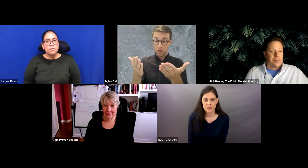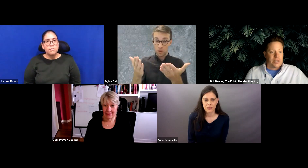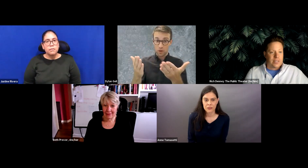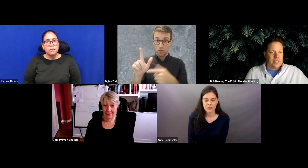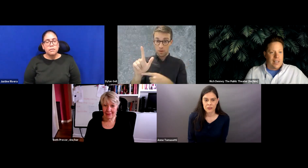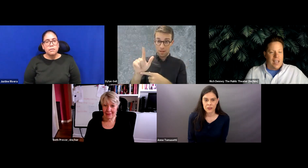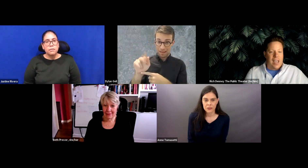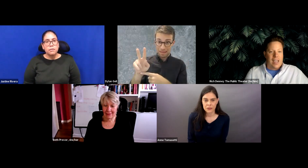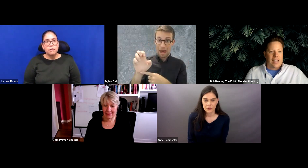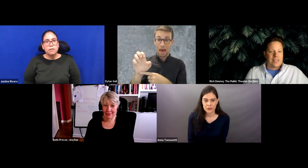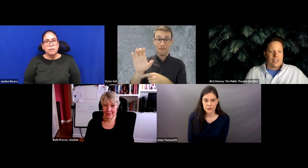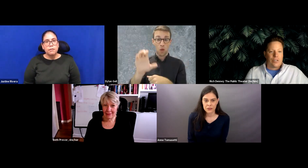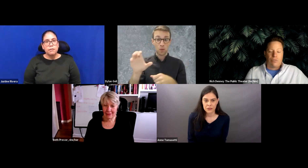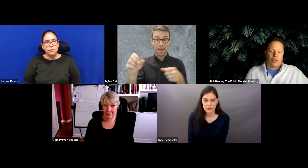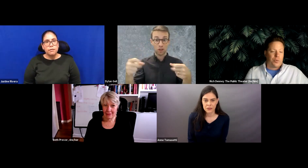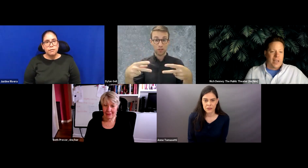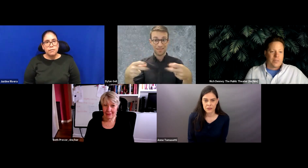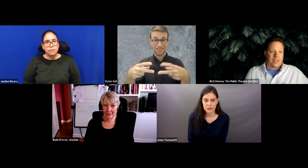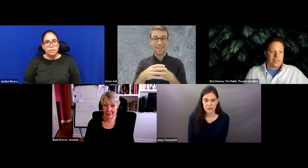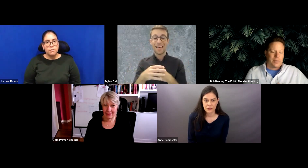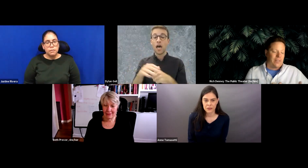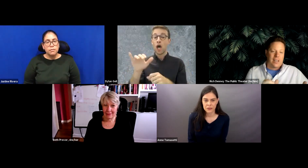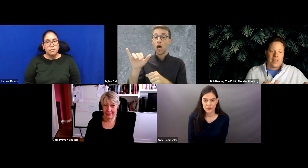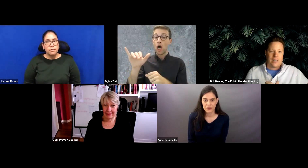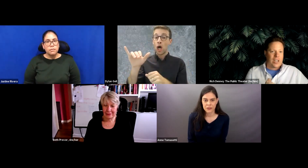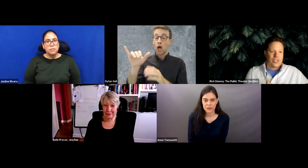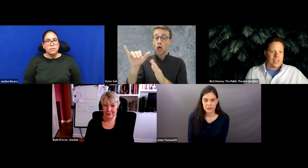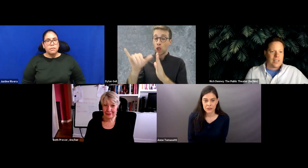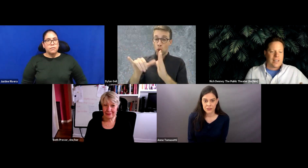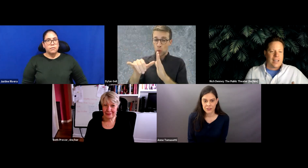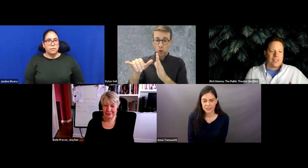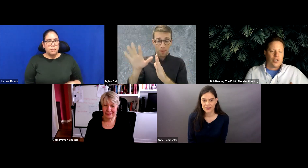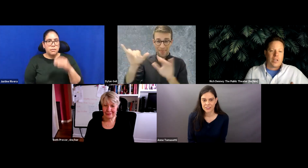captions. And YouTube has been pivoting and changing and doing